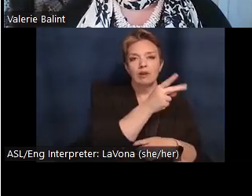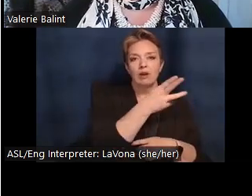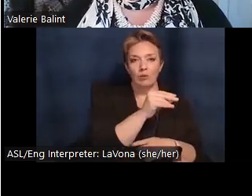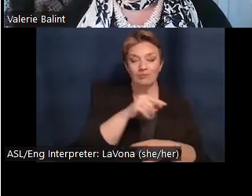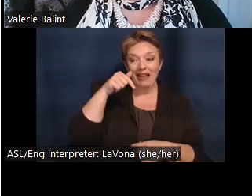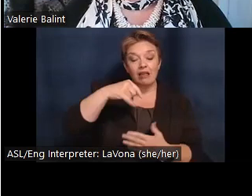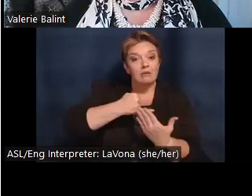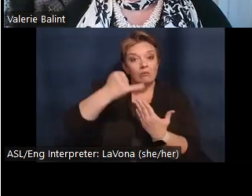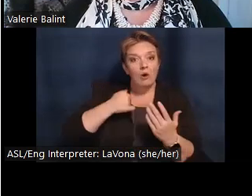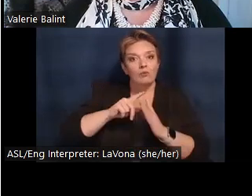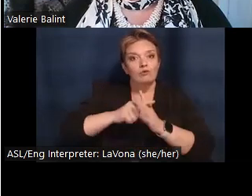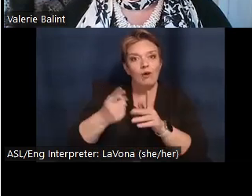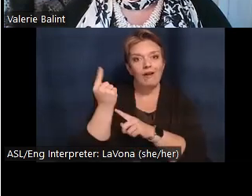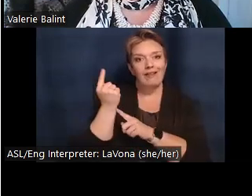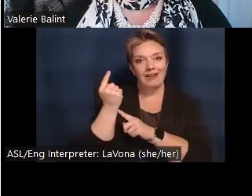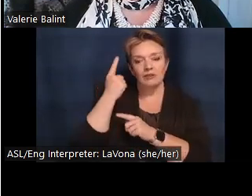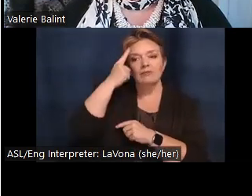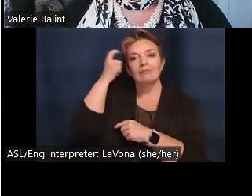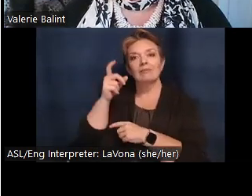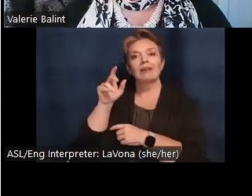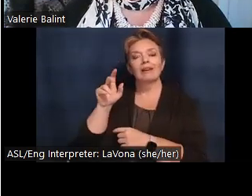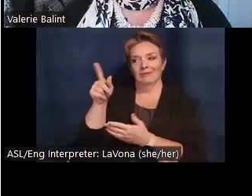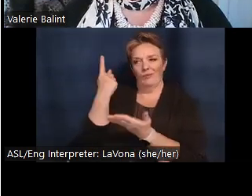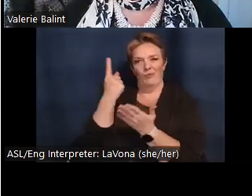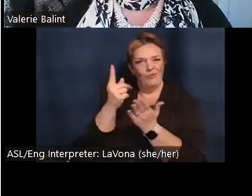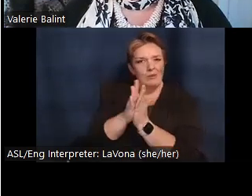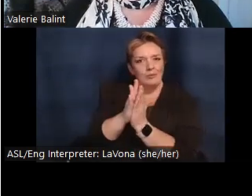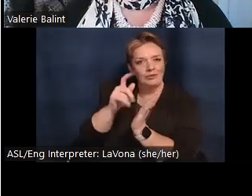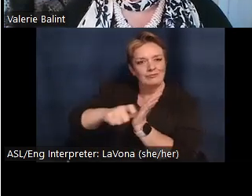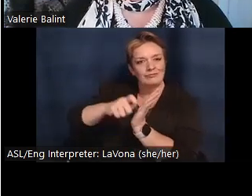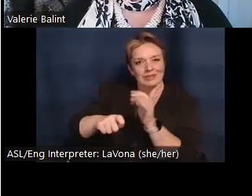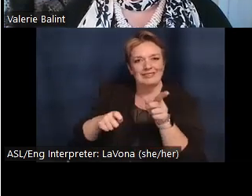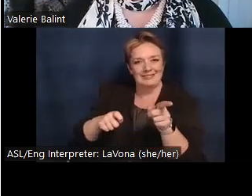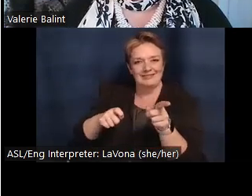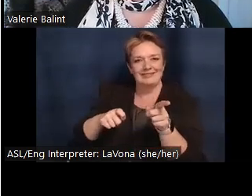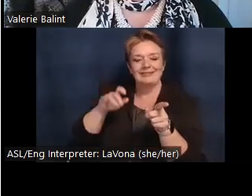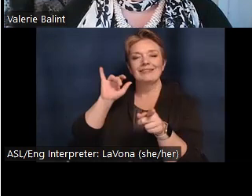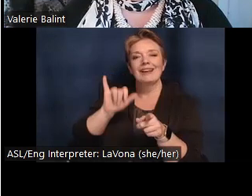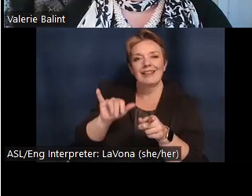written by Valerie Balint, the Director of HAHS. And a copy right here; it's an incredible book.